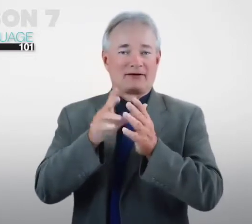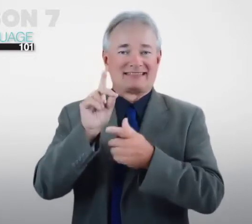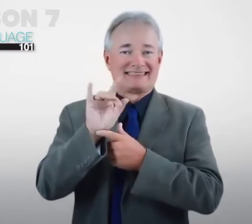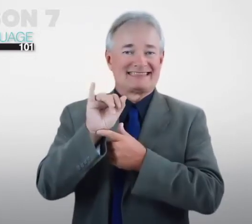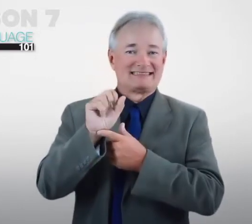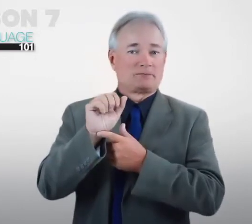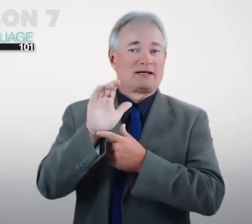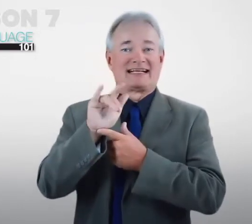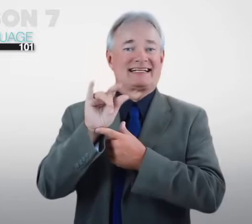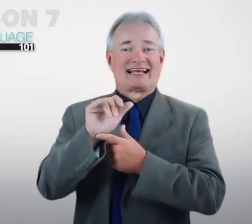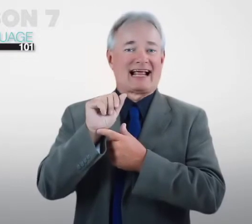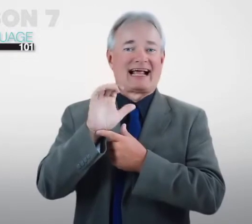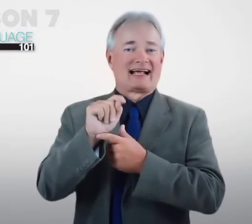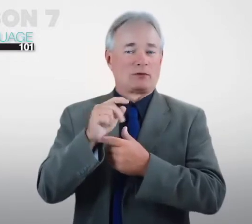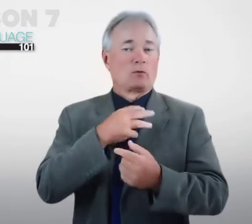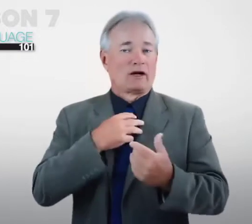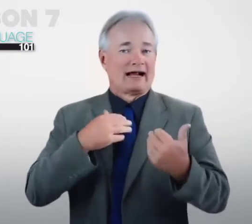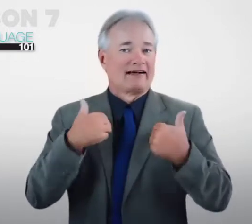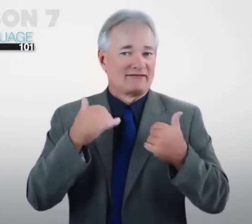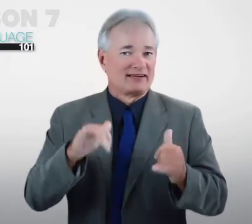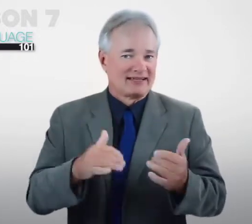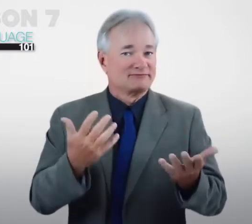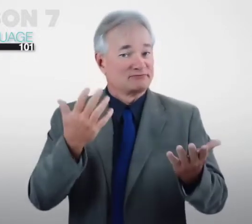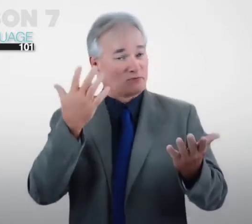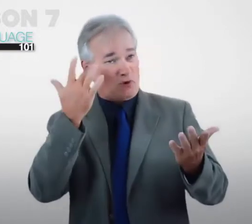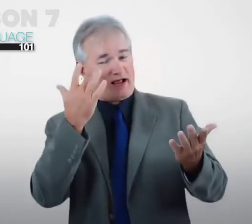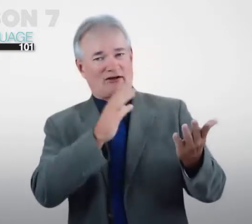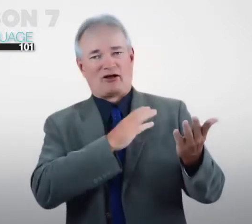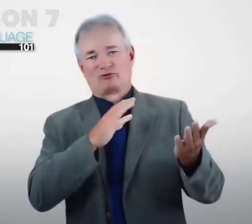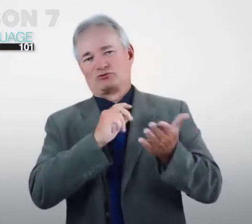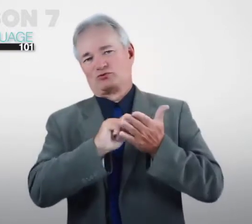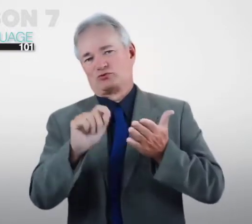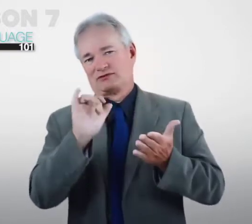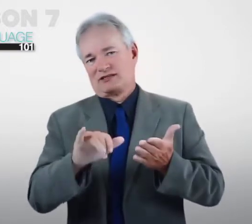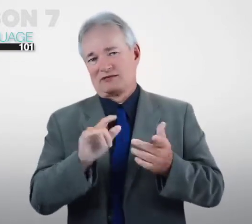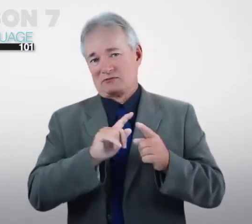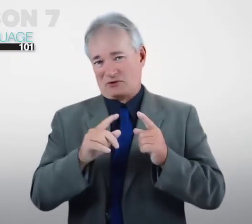even though the ADA, Americans with Disabilities Act has helped us so much.